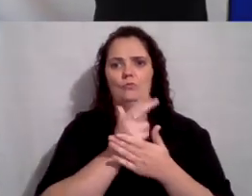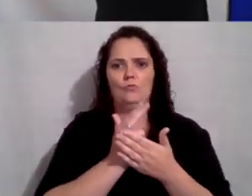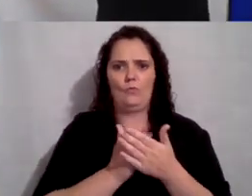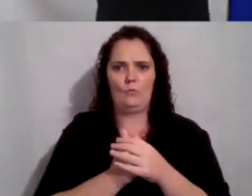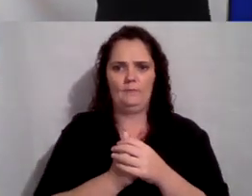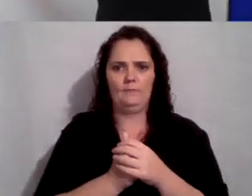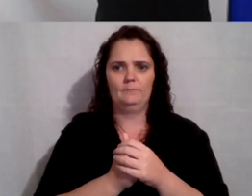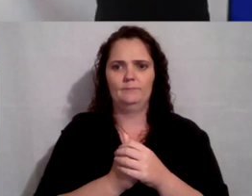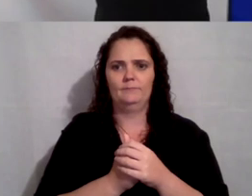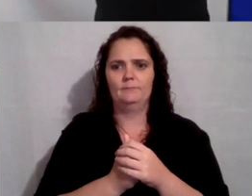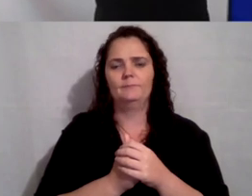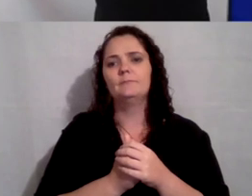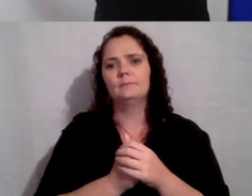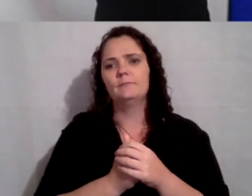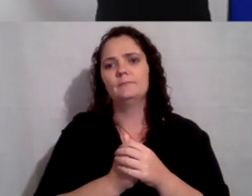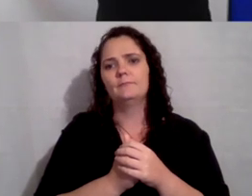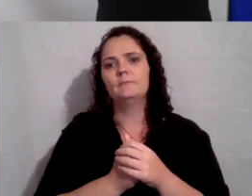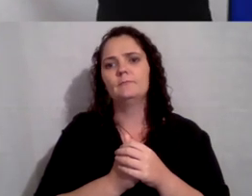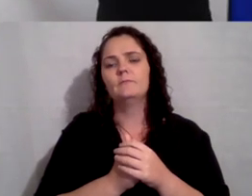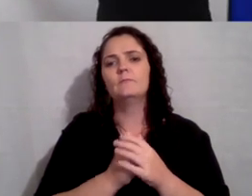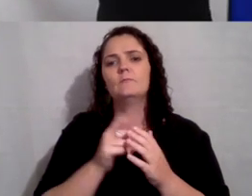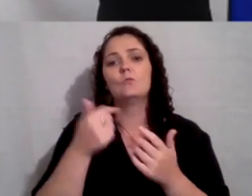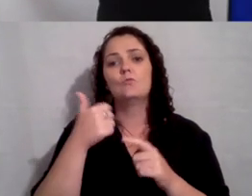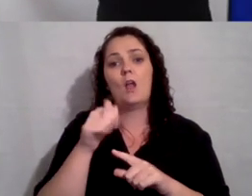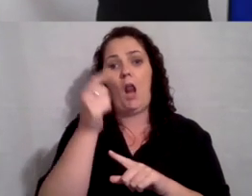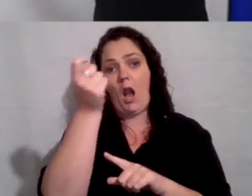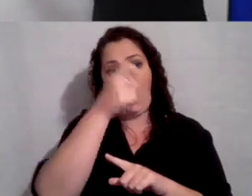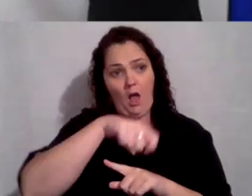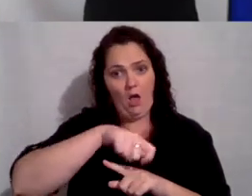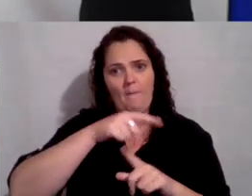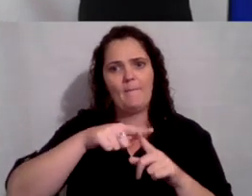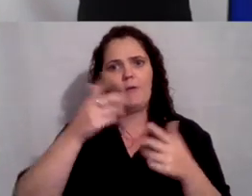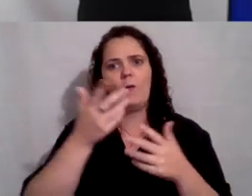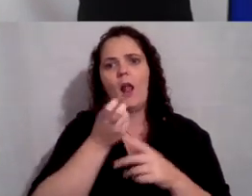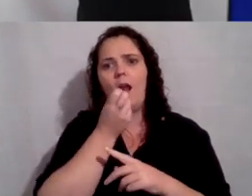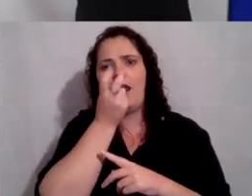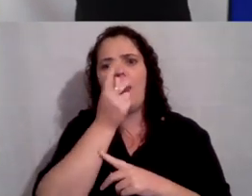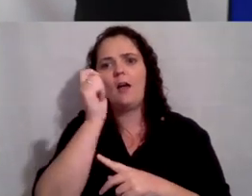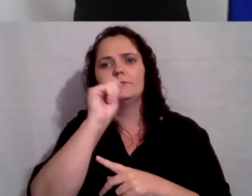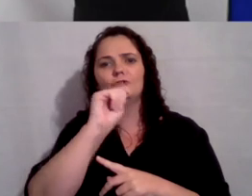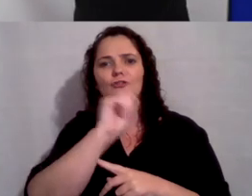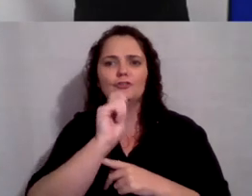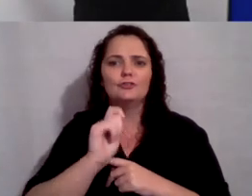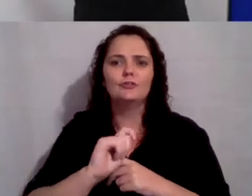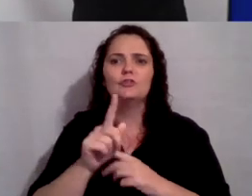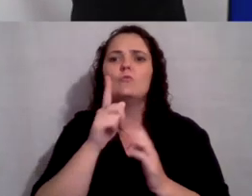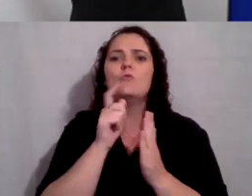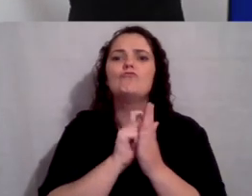Both line and light, showing the light in the drawing, by erasing okay, so you're going to be